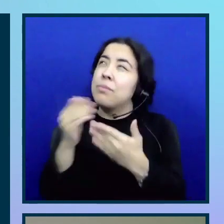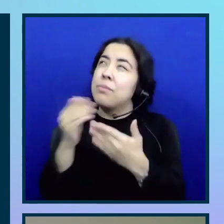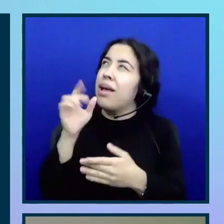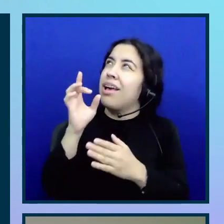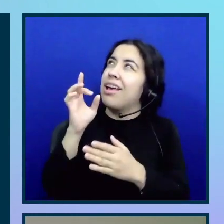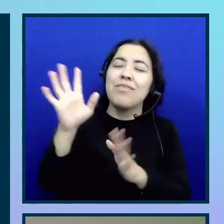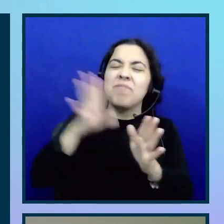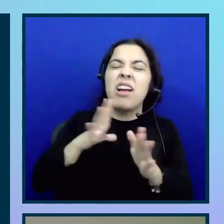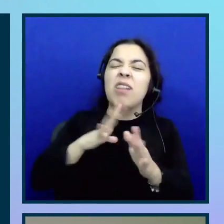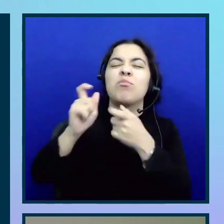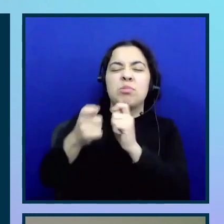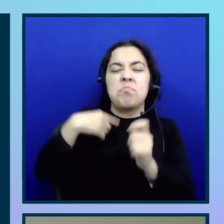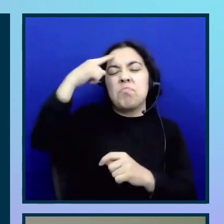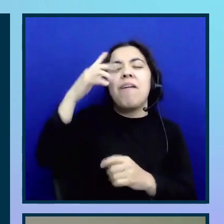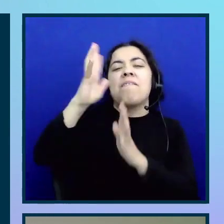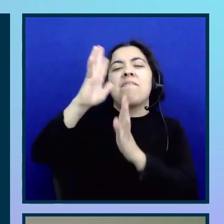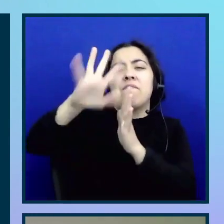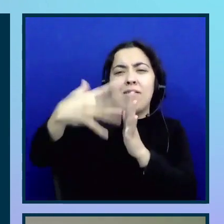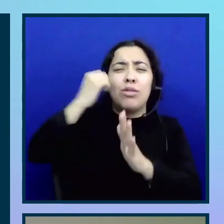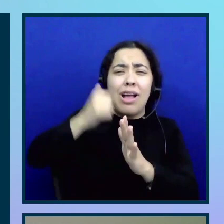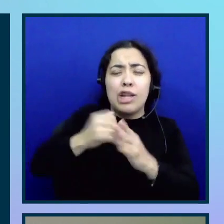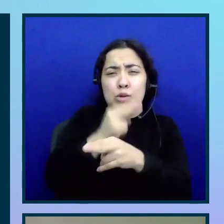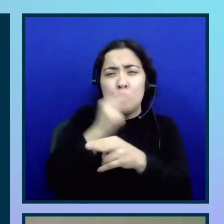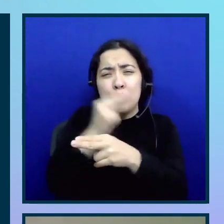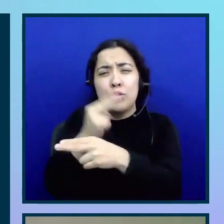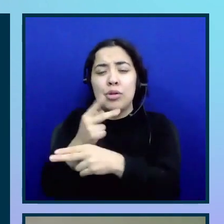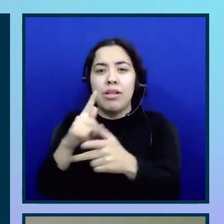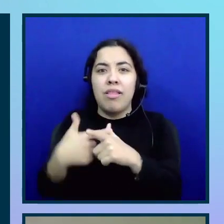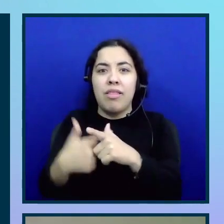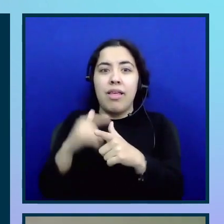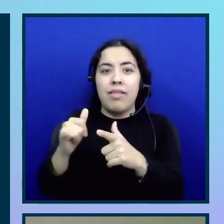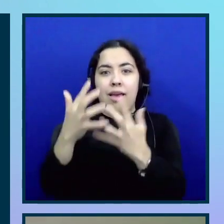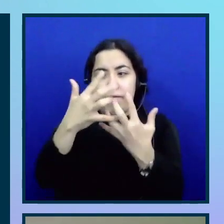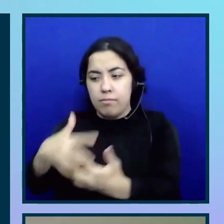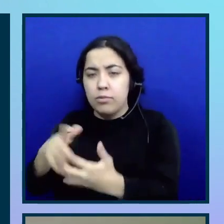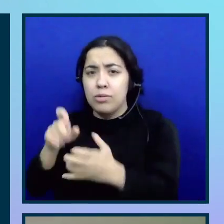five days a week using? Because then, efficiency is going to be really, really important and they're going to be willing